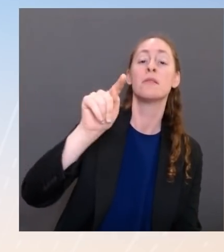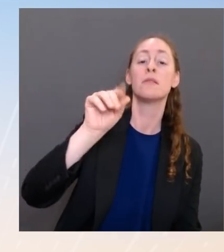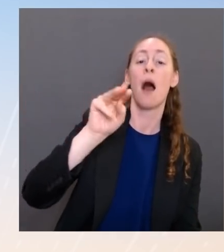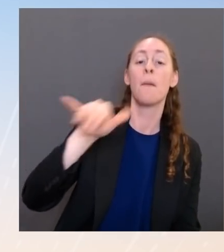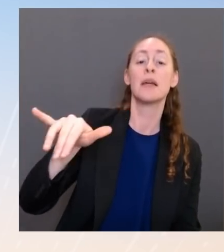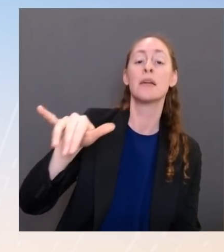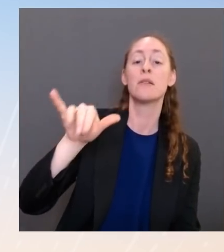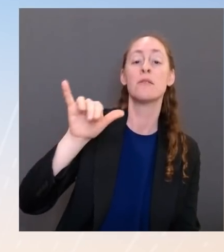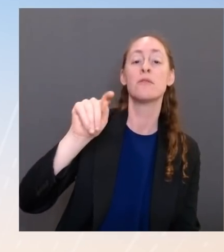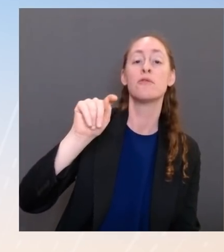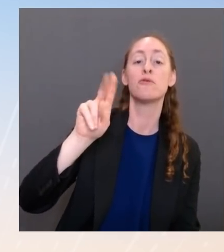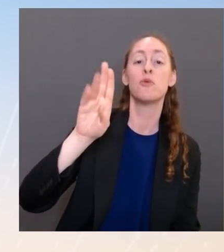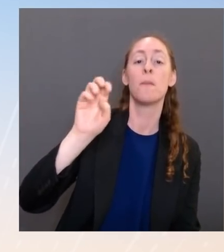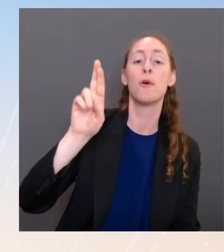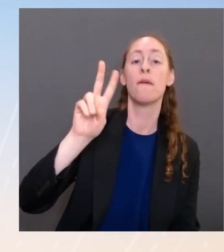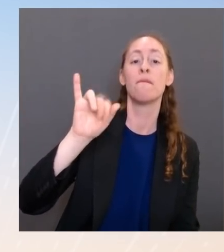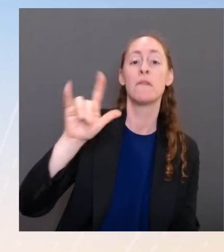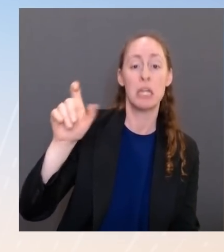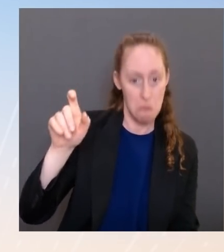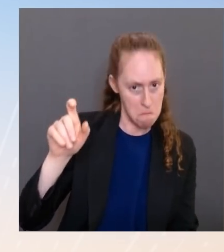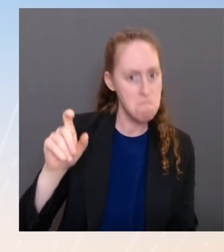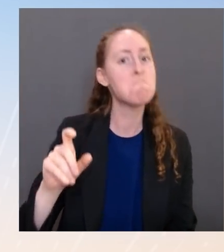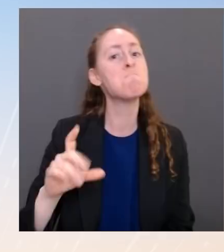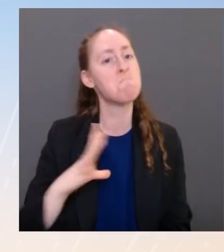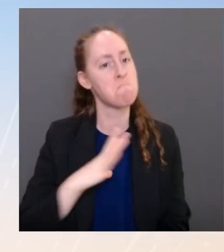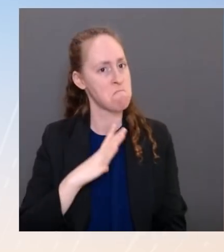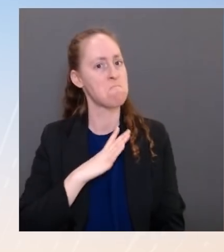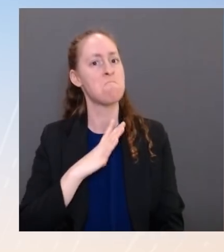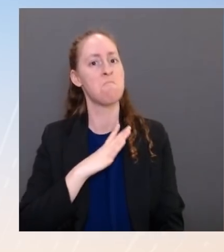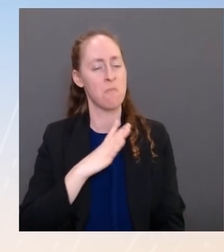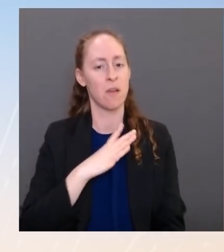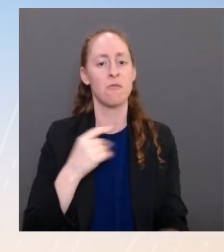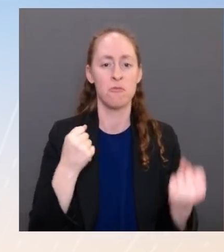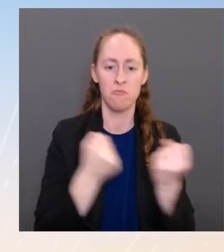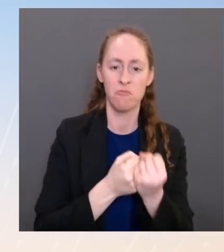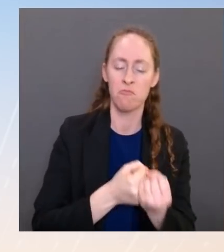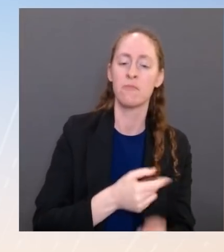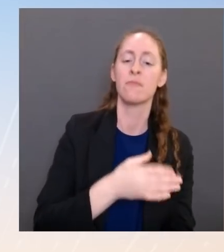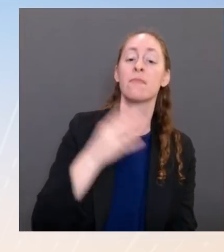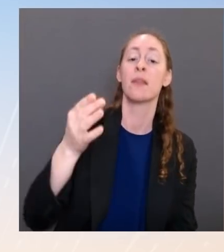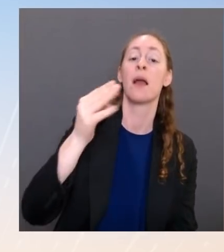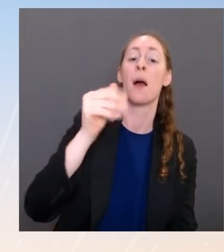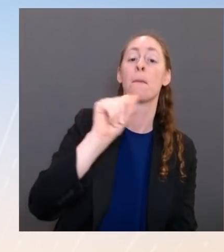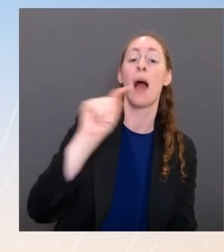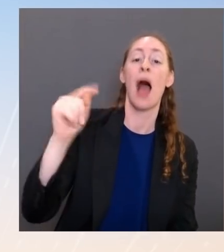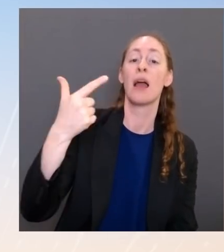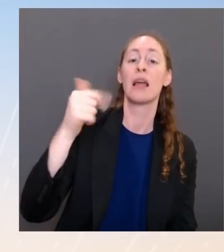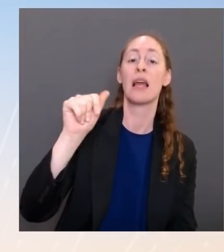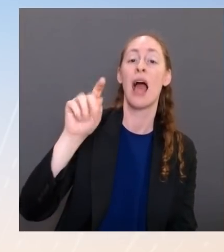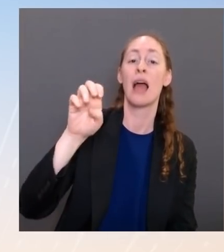Congressman Matt Gaetz said he was, quote, "proud of Senator Rick Scott for providing [producing] this bold agenda." So not only that,